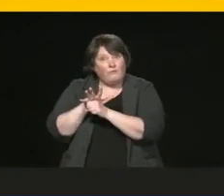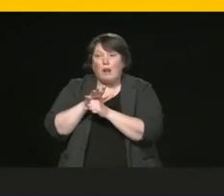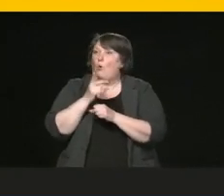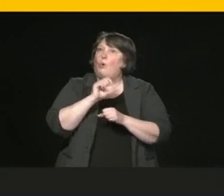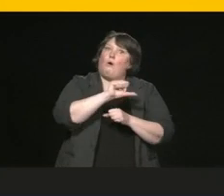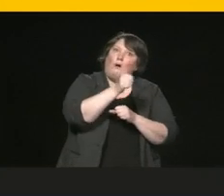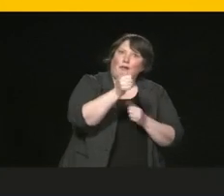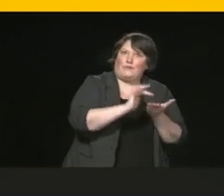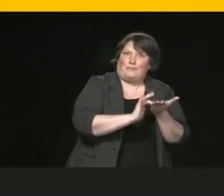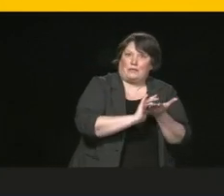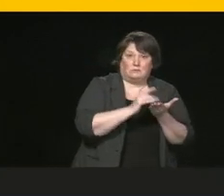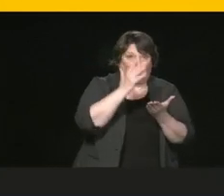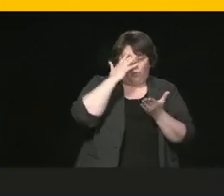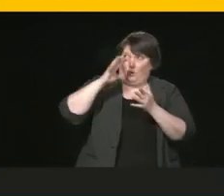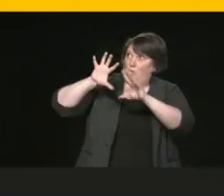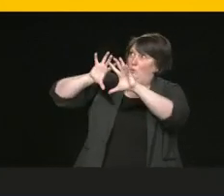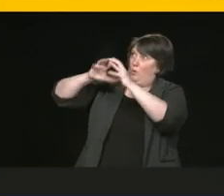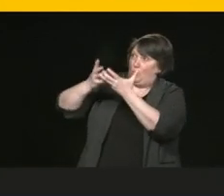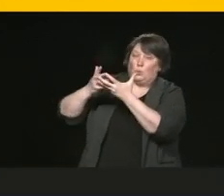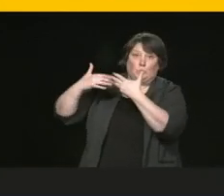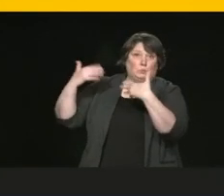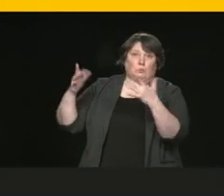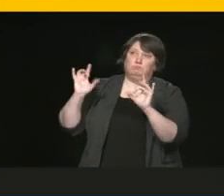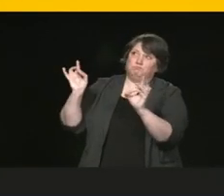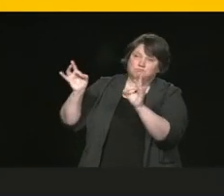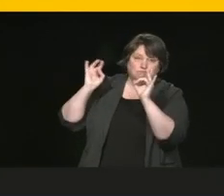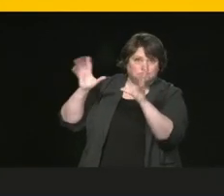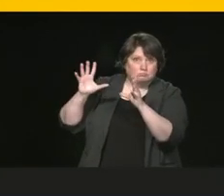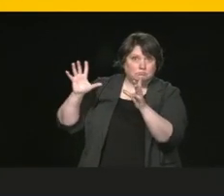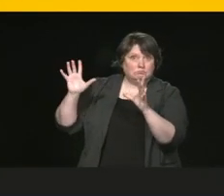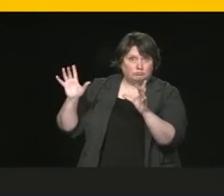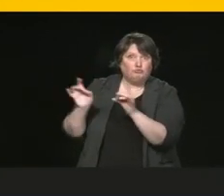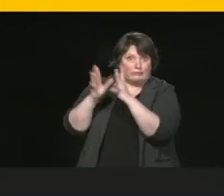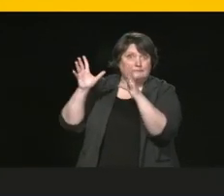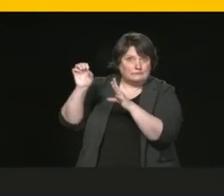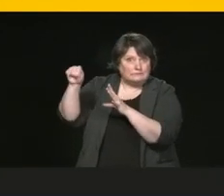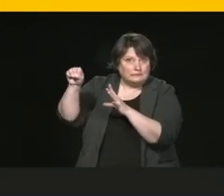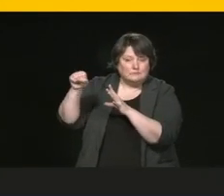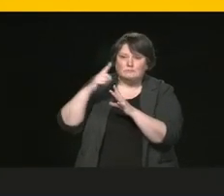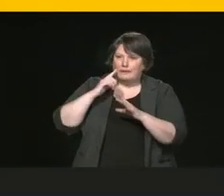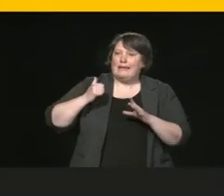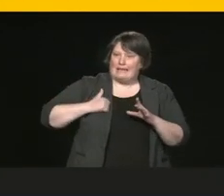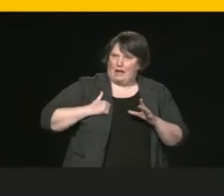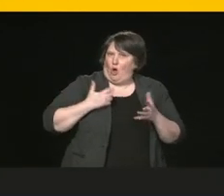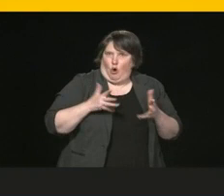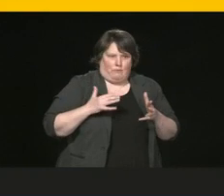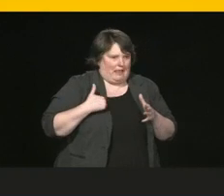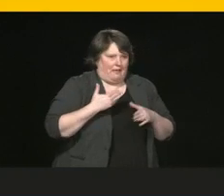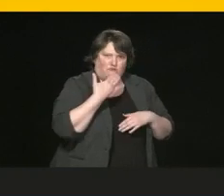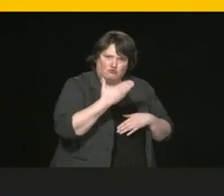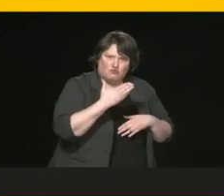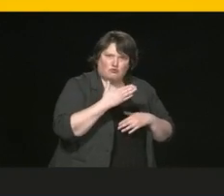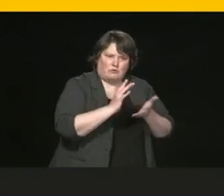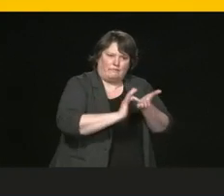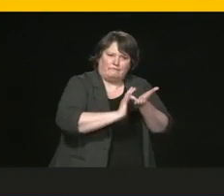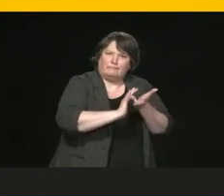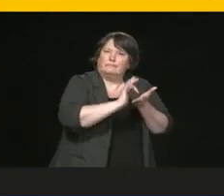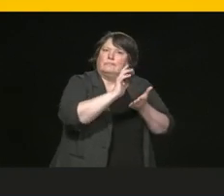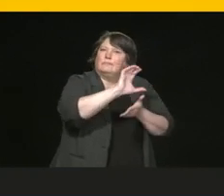TOGETHER TO ENSURE THE STEADY SUPPLY OF ESSENTIAL MEDICATIONS TO CANADA, BOTH RELATED TO COVID-19 AND NOT. WE RECOGNIZE THAT THIS IS A GLOBAL HEALTH CRISIS. SO, THERE ARE CHALLENGES, BUT